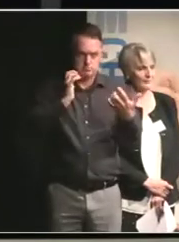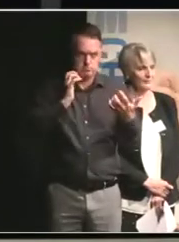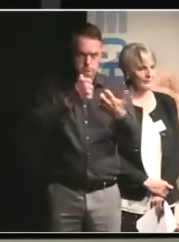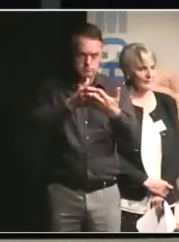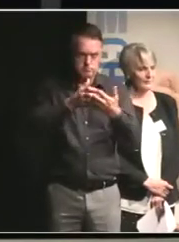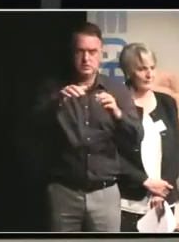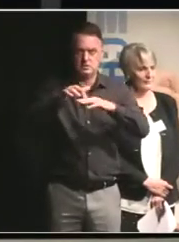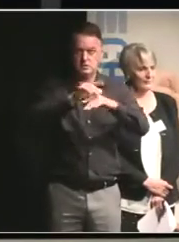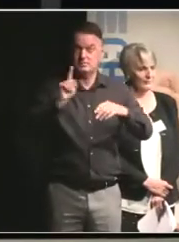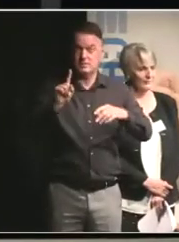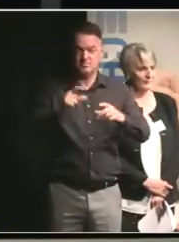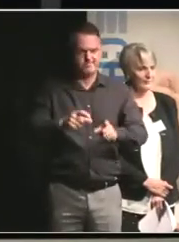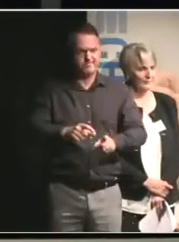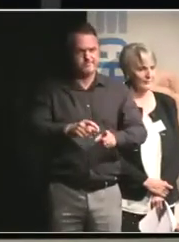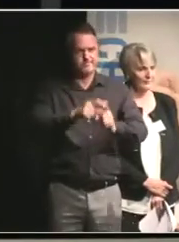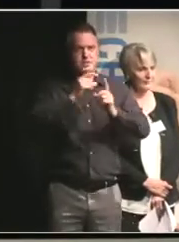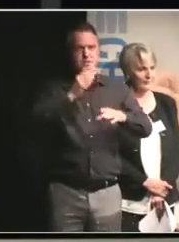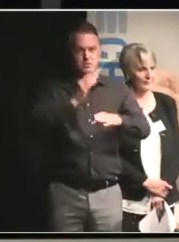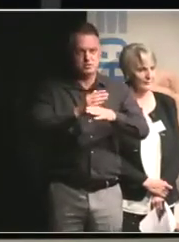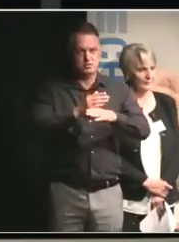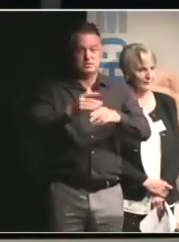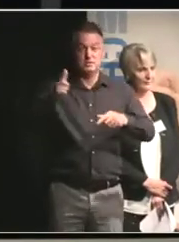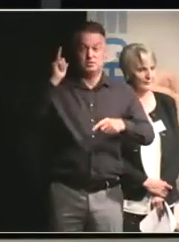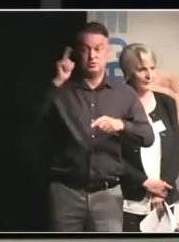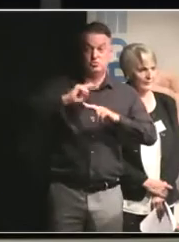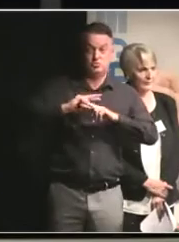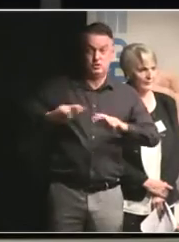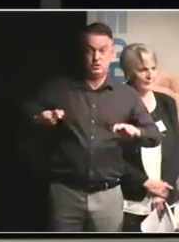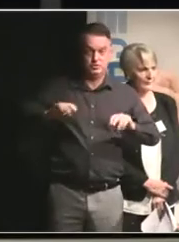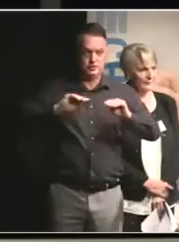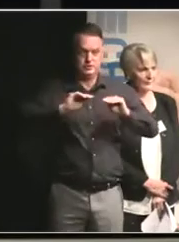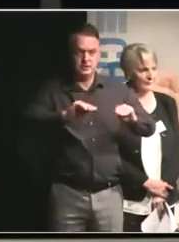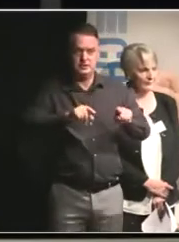it's a tough job. Educators are doing research, they're teaching classes, they're writing grants